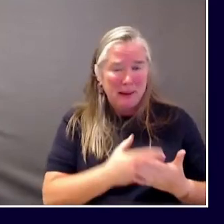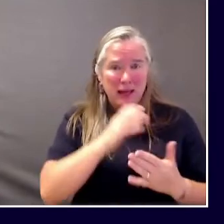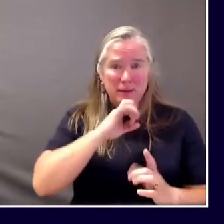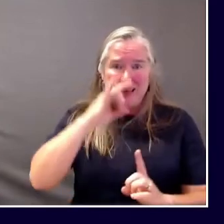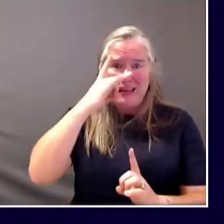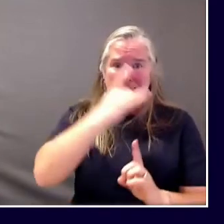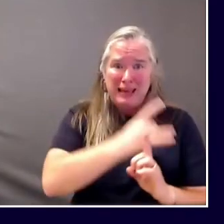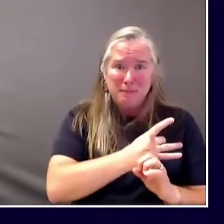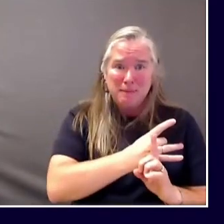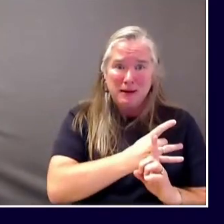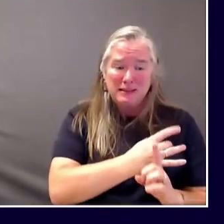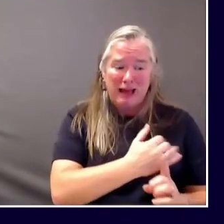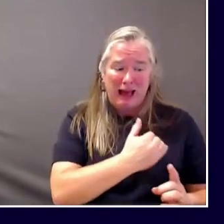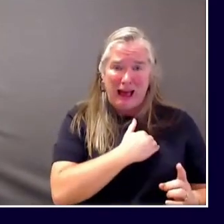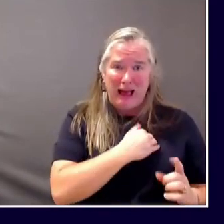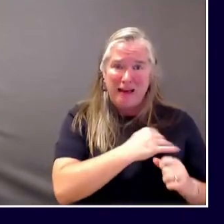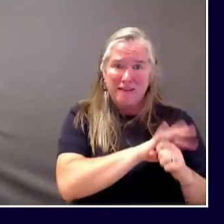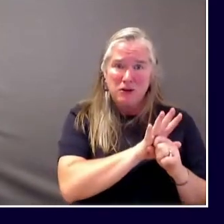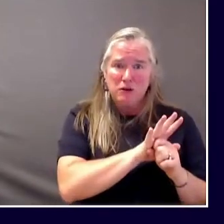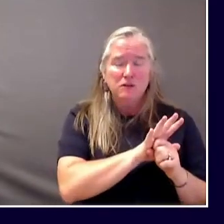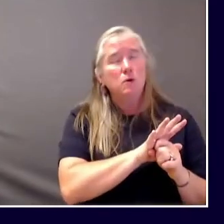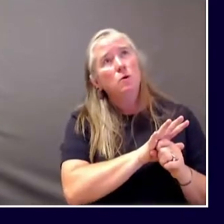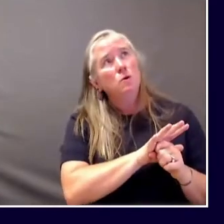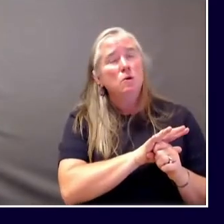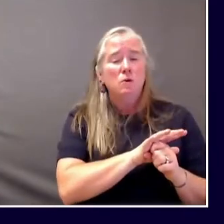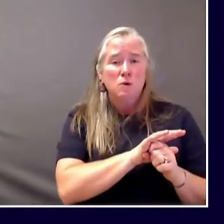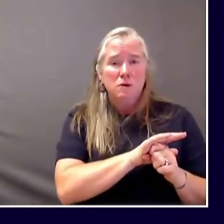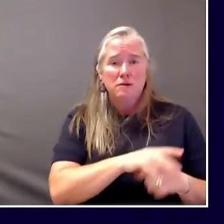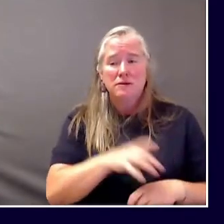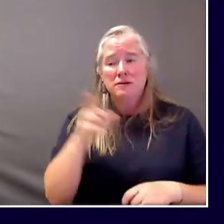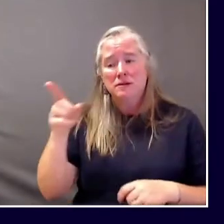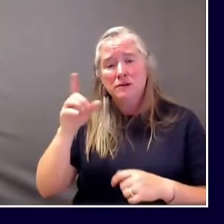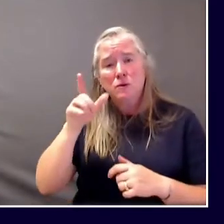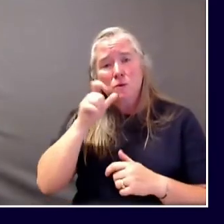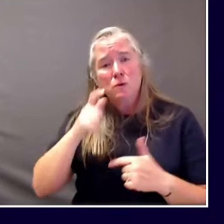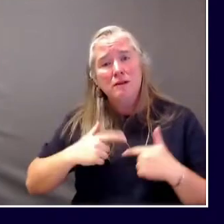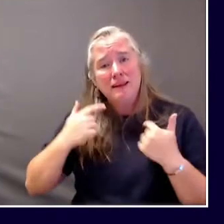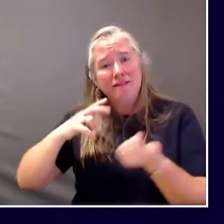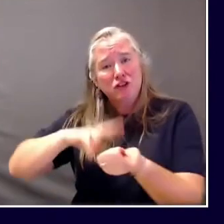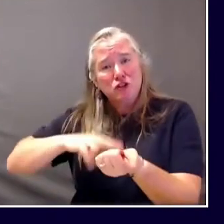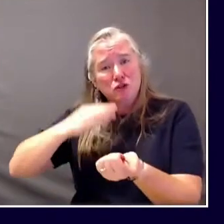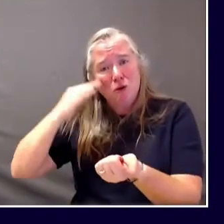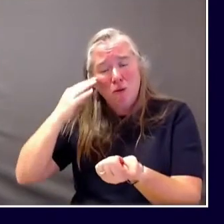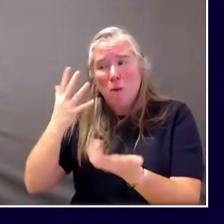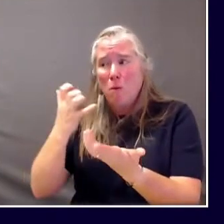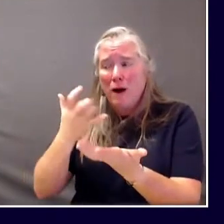right now think about the people in